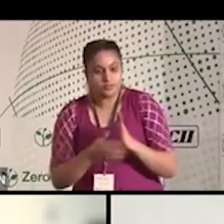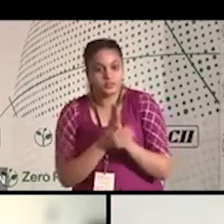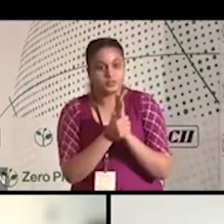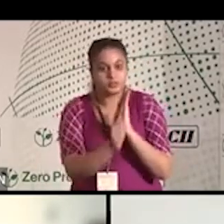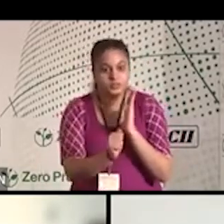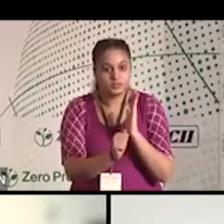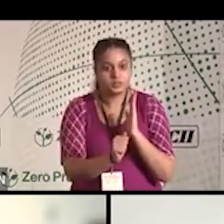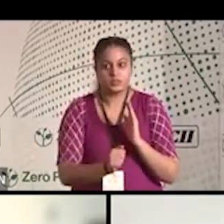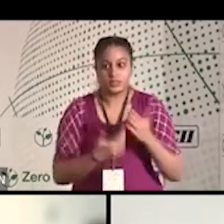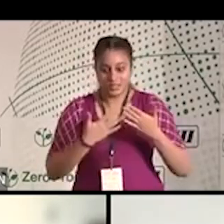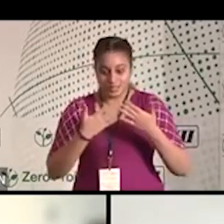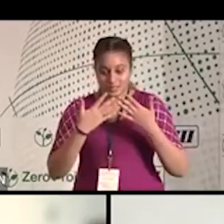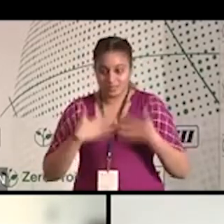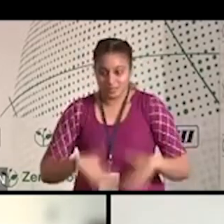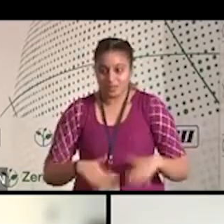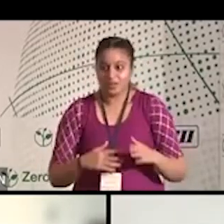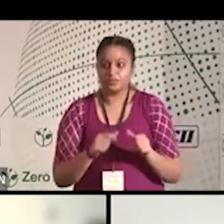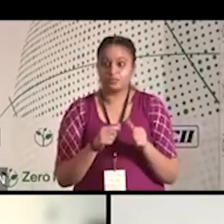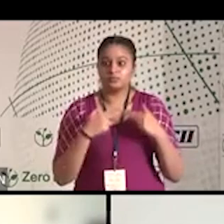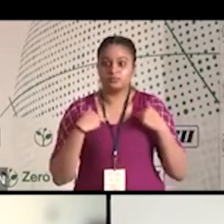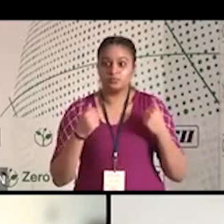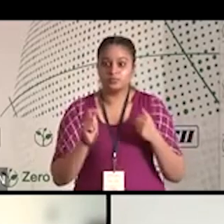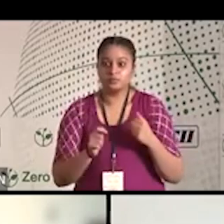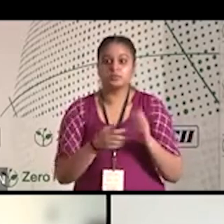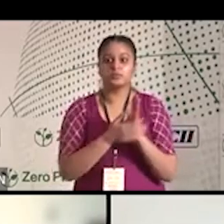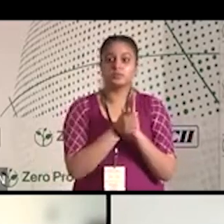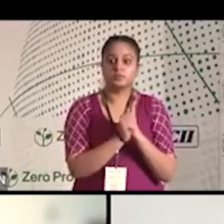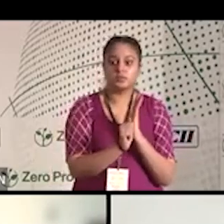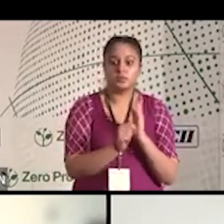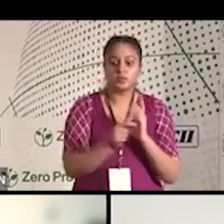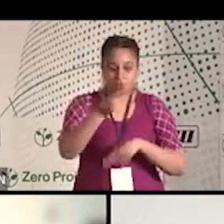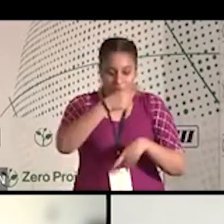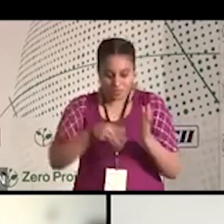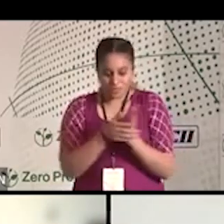self-advocacy skills, not these are skills that you can't